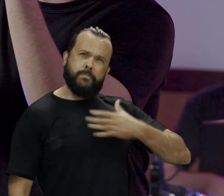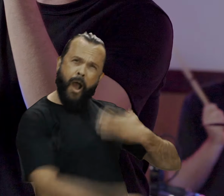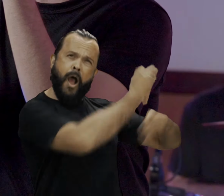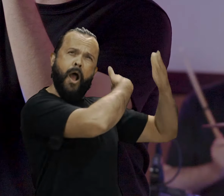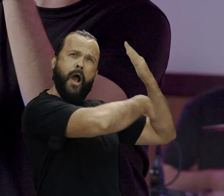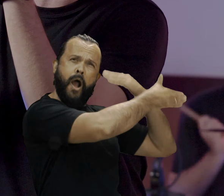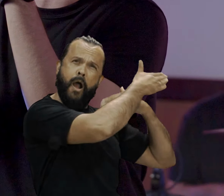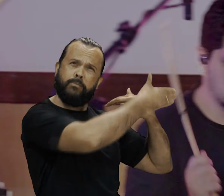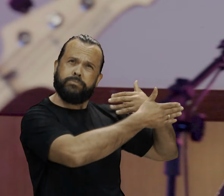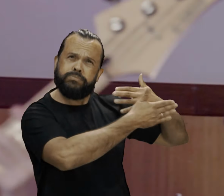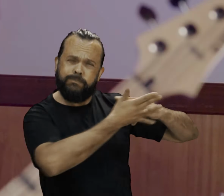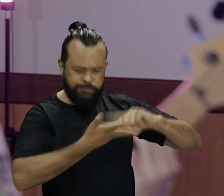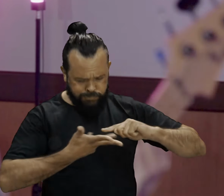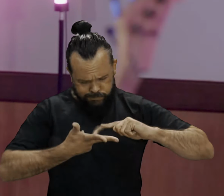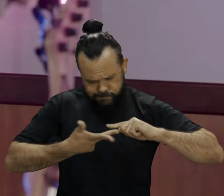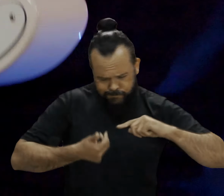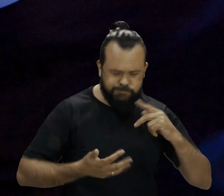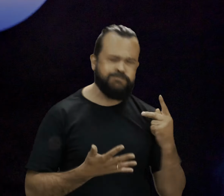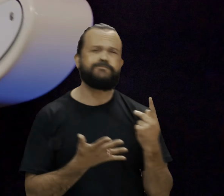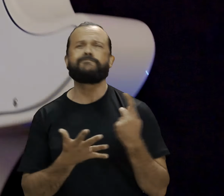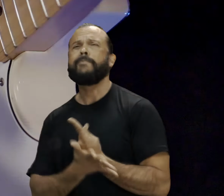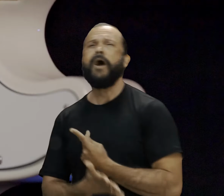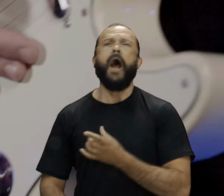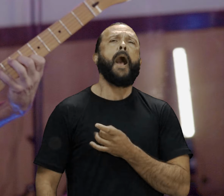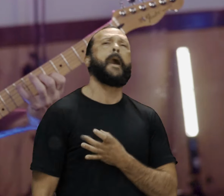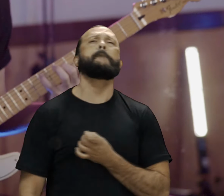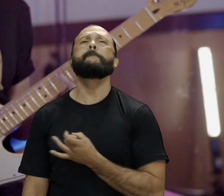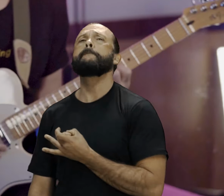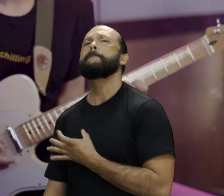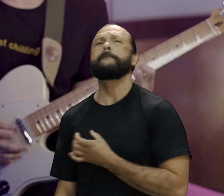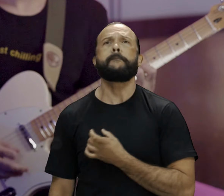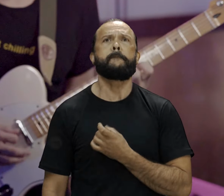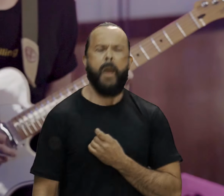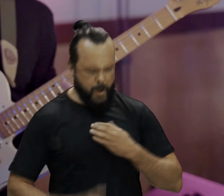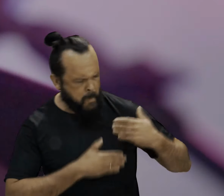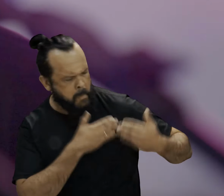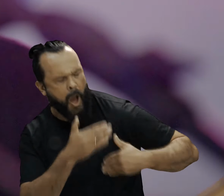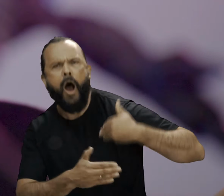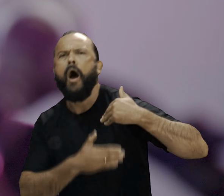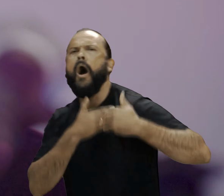They don't scare me anymore as not trying does